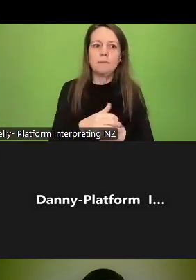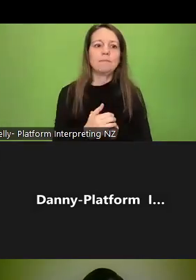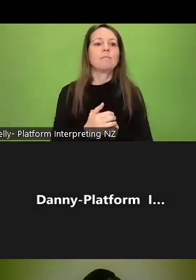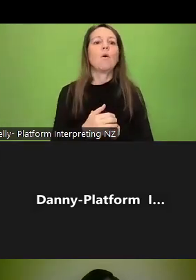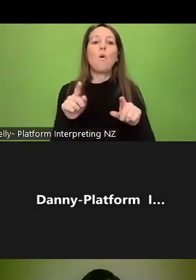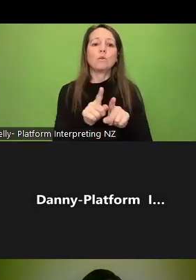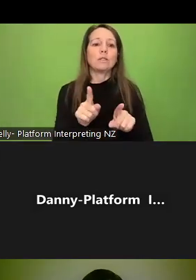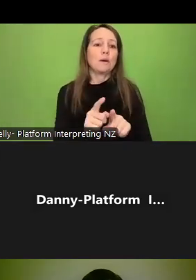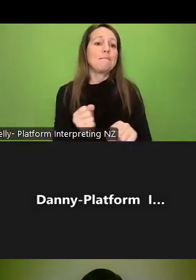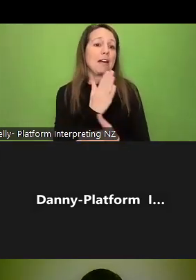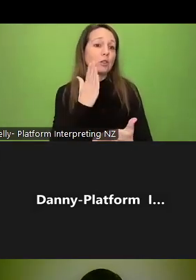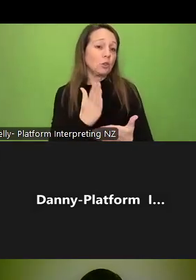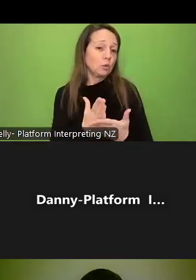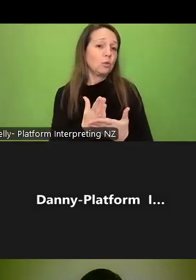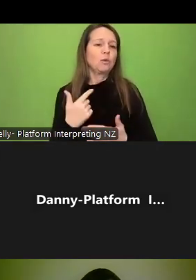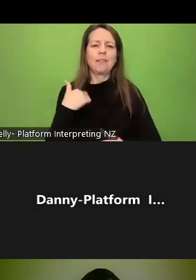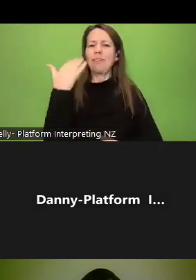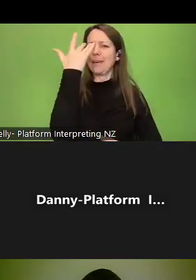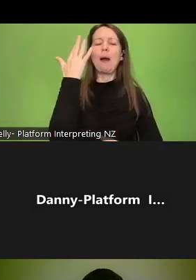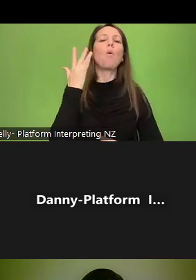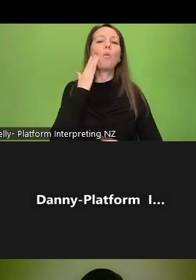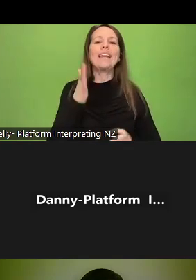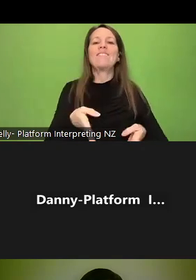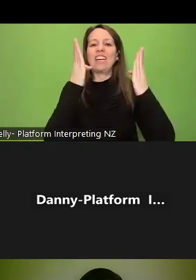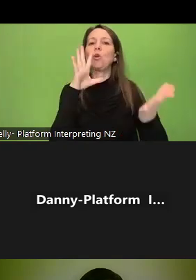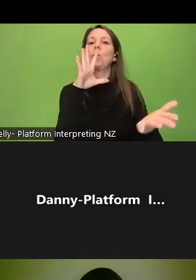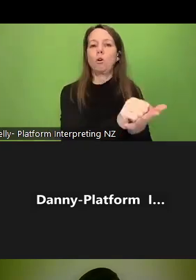And I know that as independent artists, you will not have